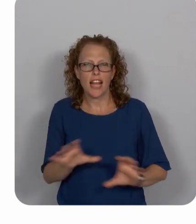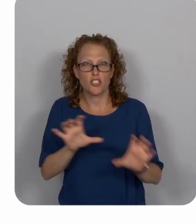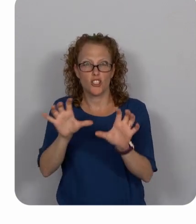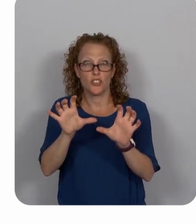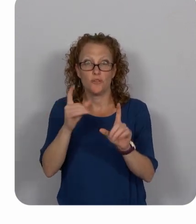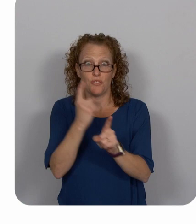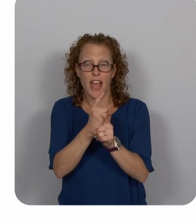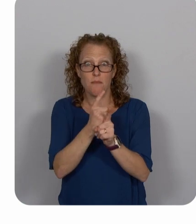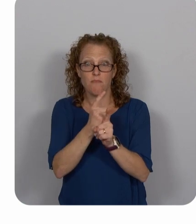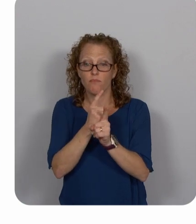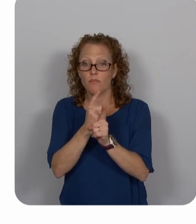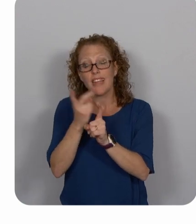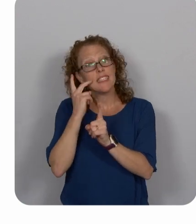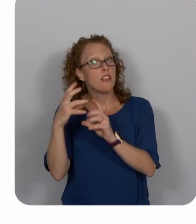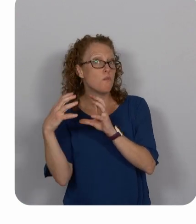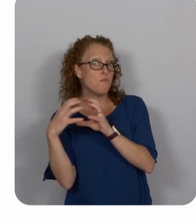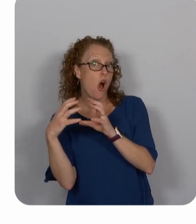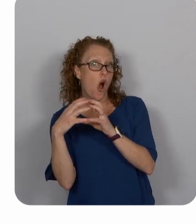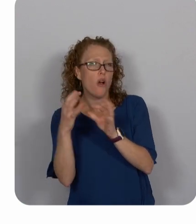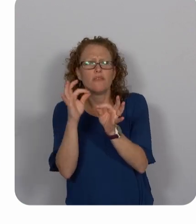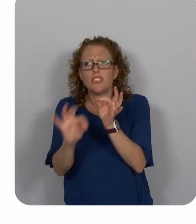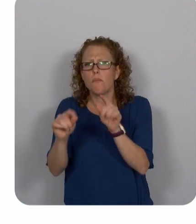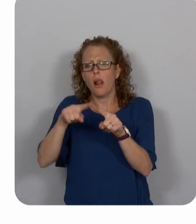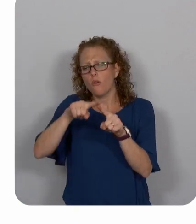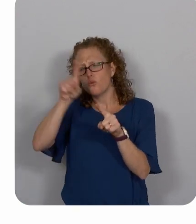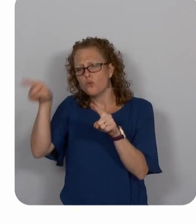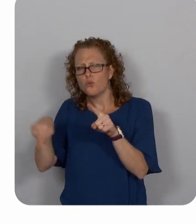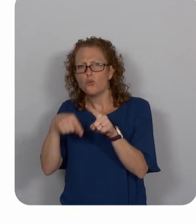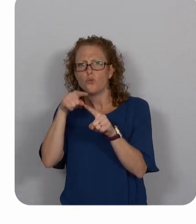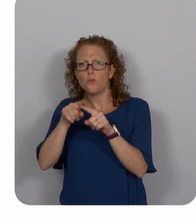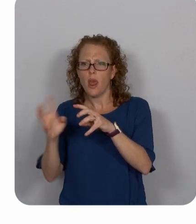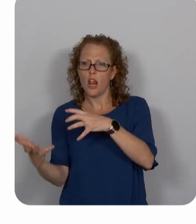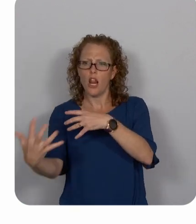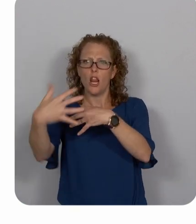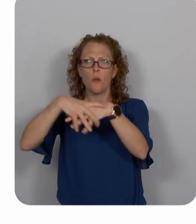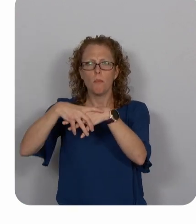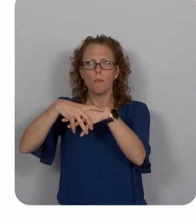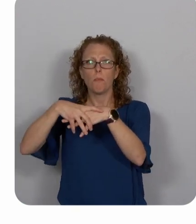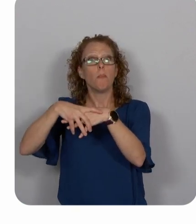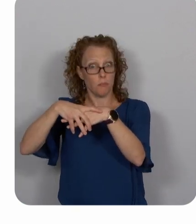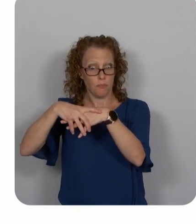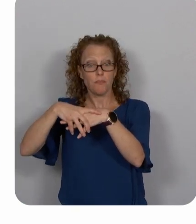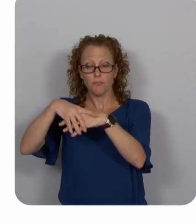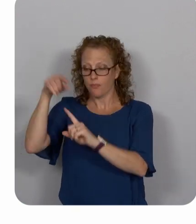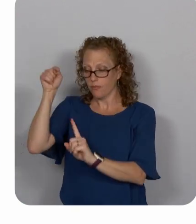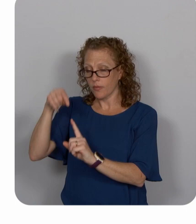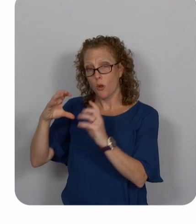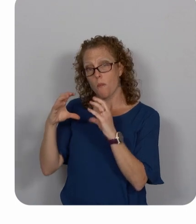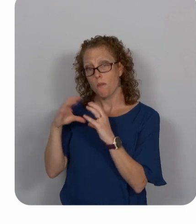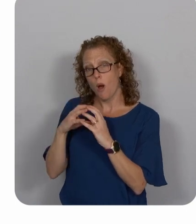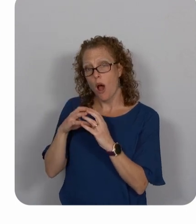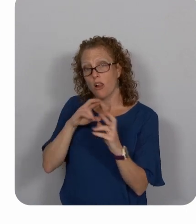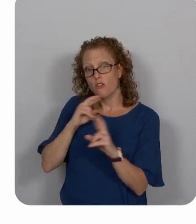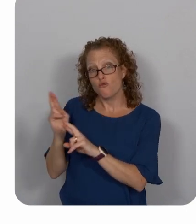is a simple sphere with a material attached to it. The ball doesn’t actually react to the player.